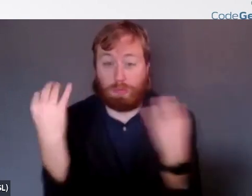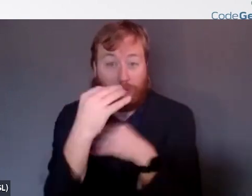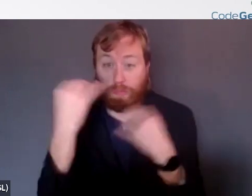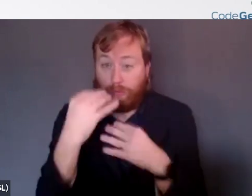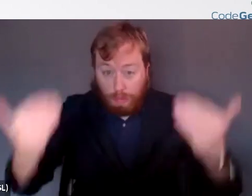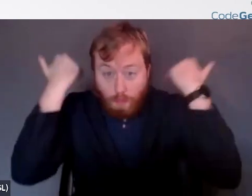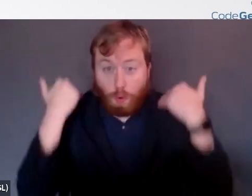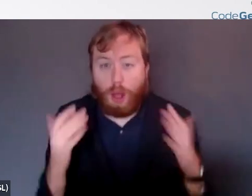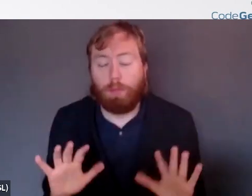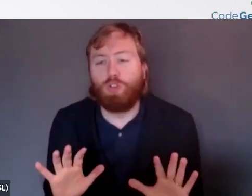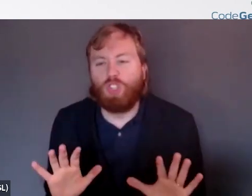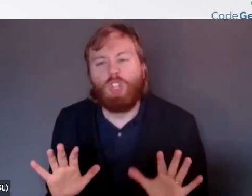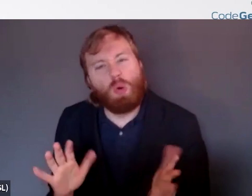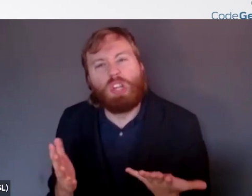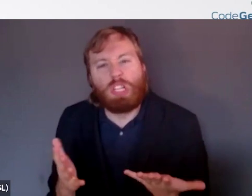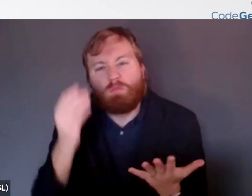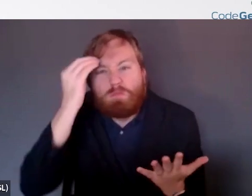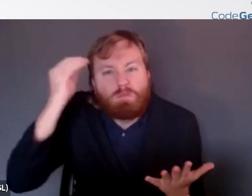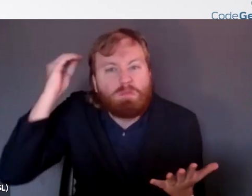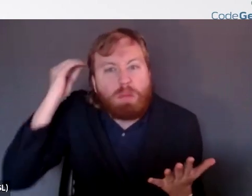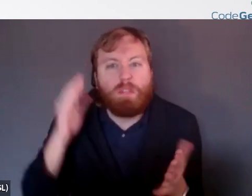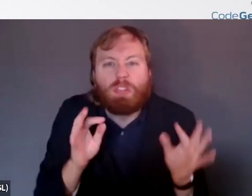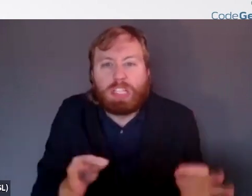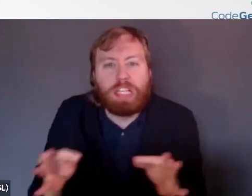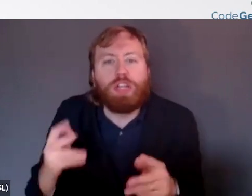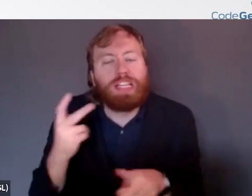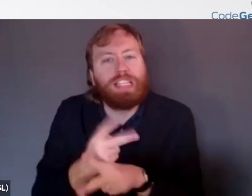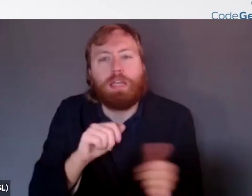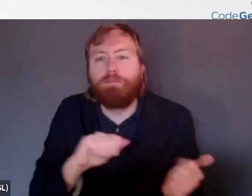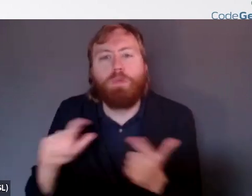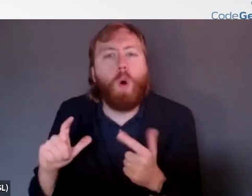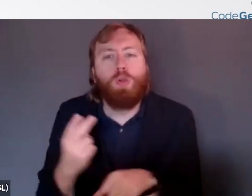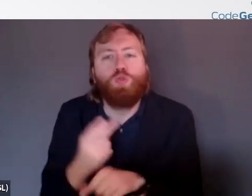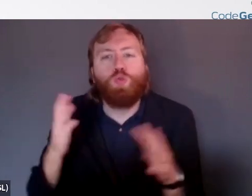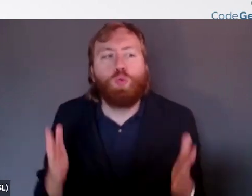and keep all of your users in mind at each step of the design process,